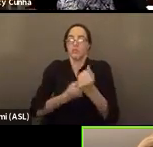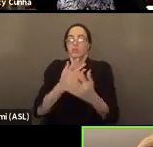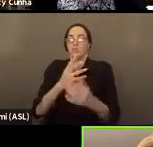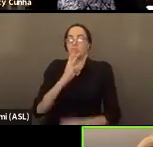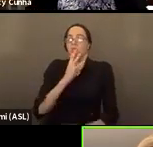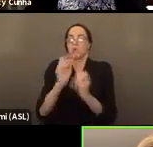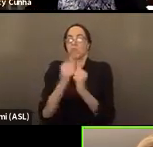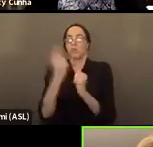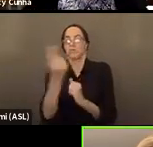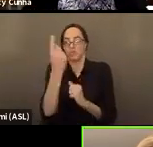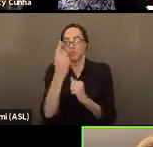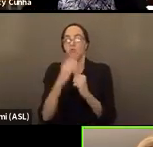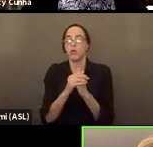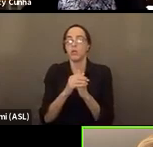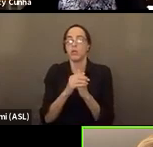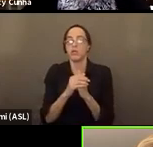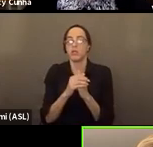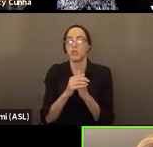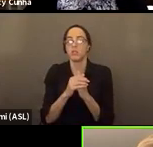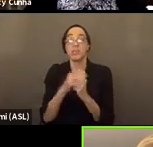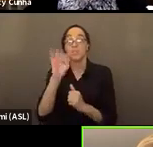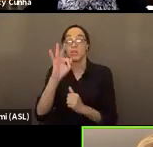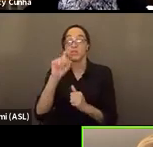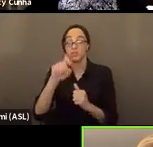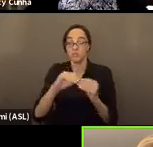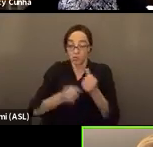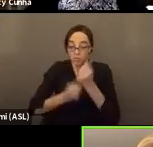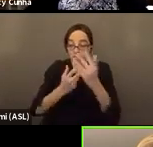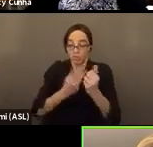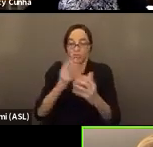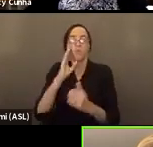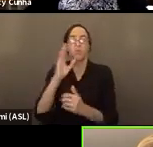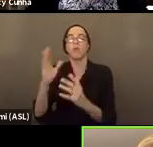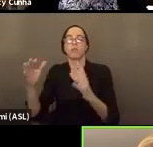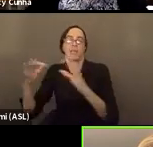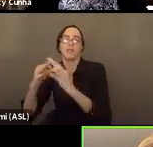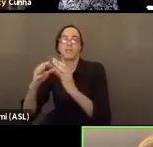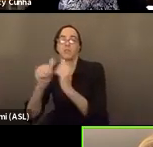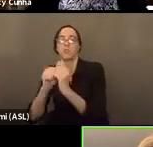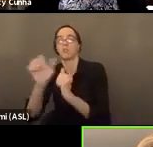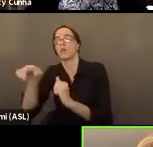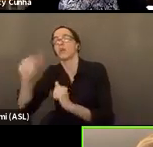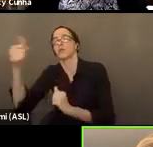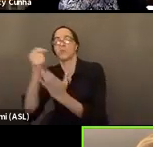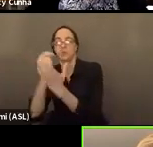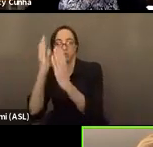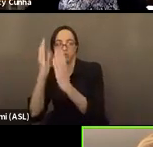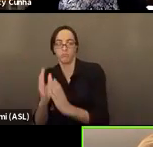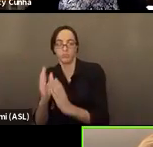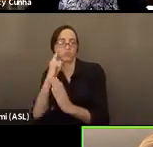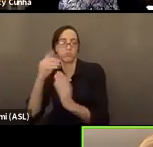by all means and paul's going to put that in the chat and could you mention it out loud also paul